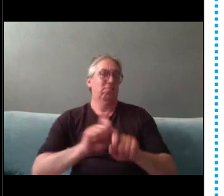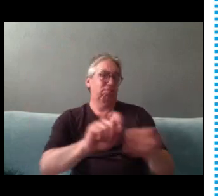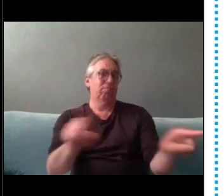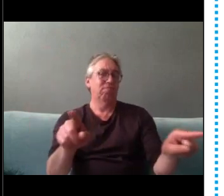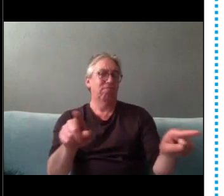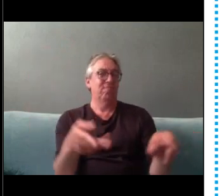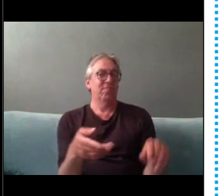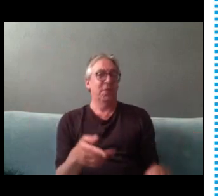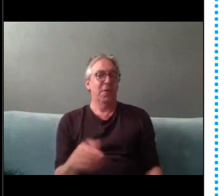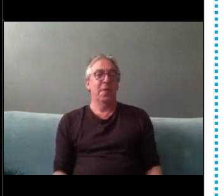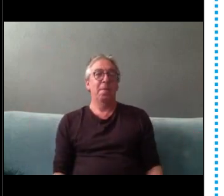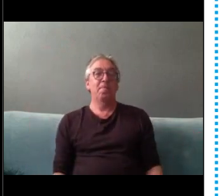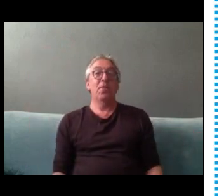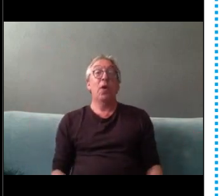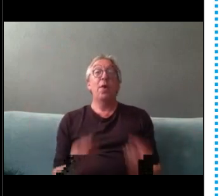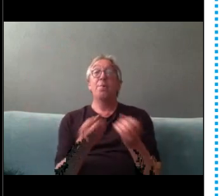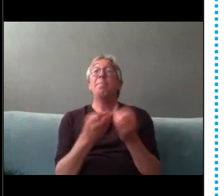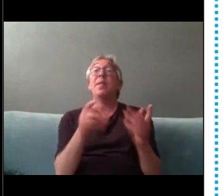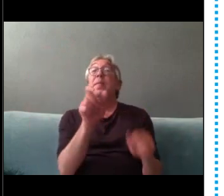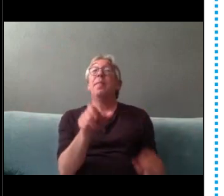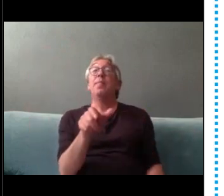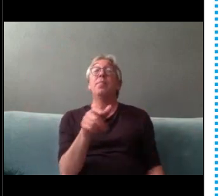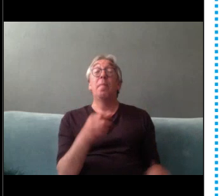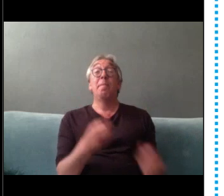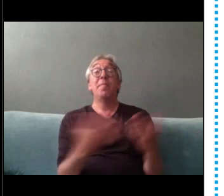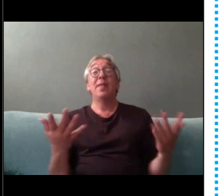but when travelling they face barriers and they couldn't know